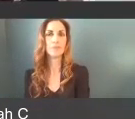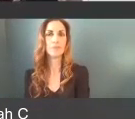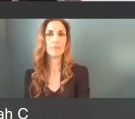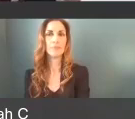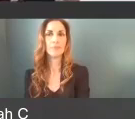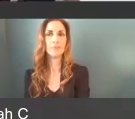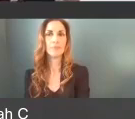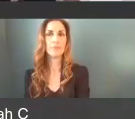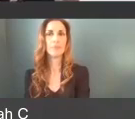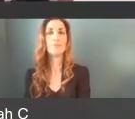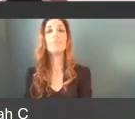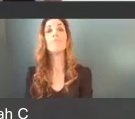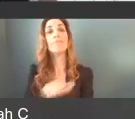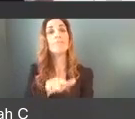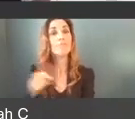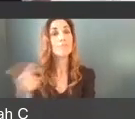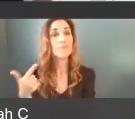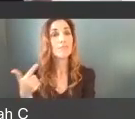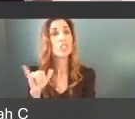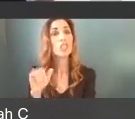[Staff] Our next reporter will be Jim Melwert from KYW.